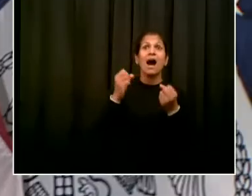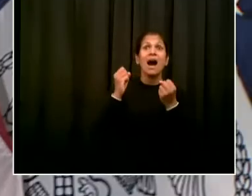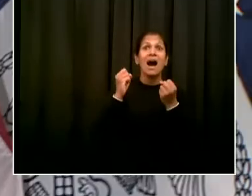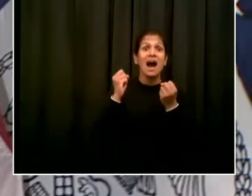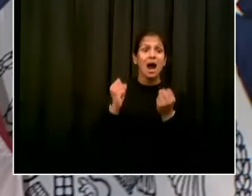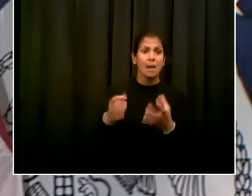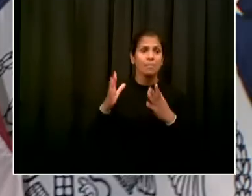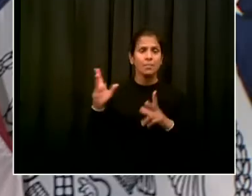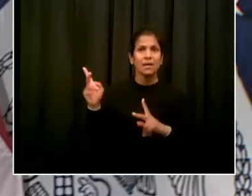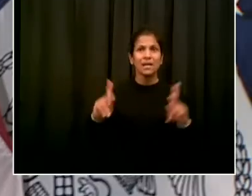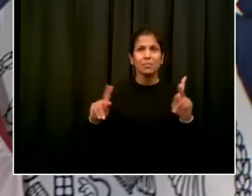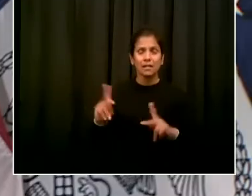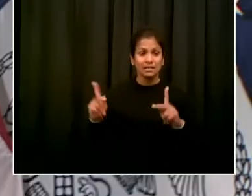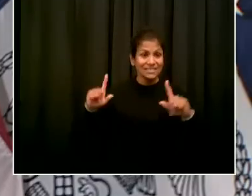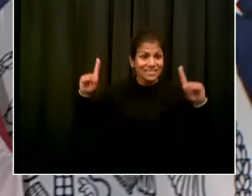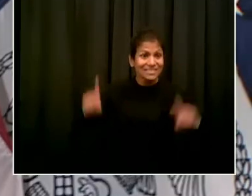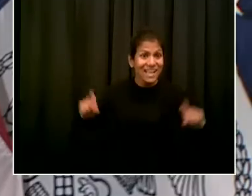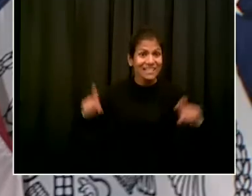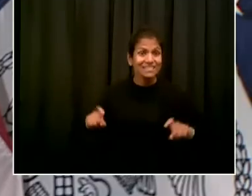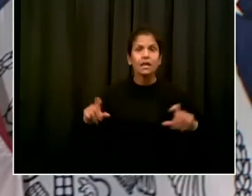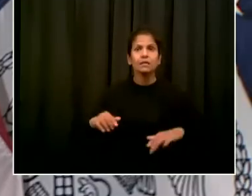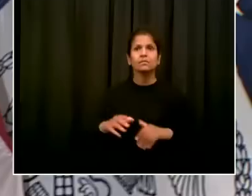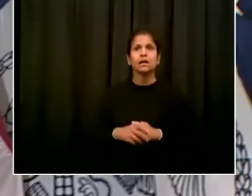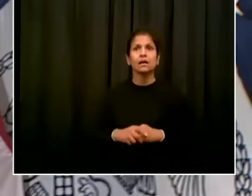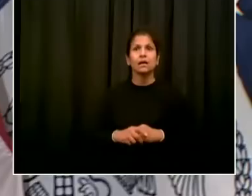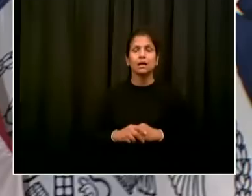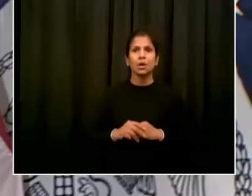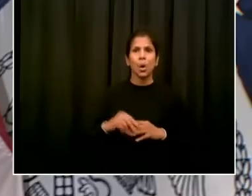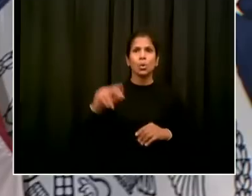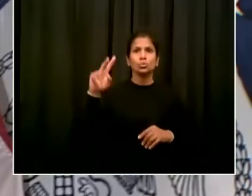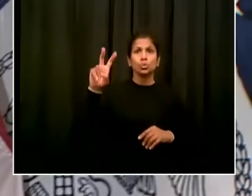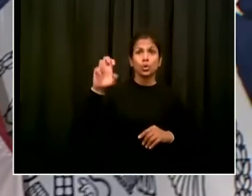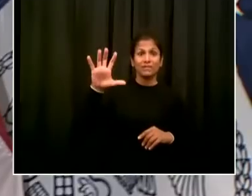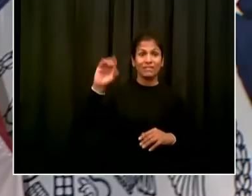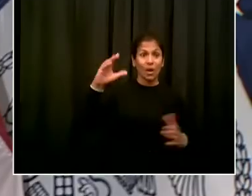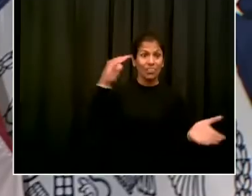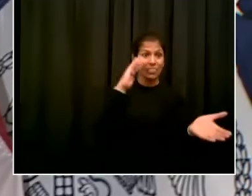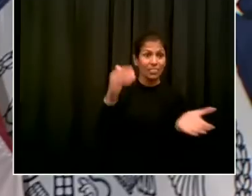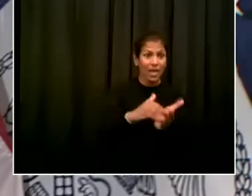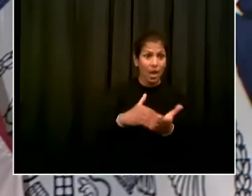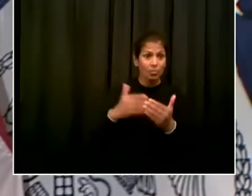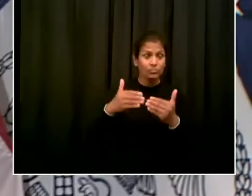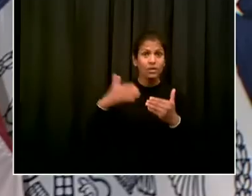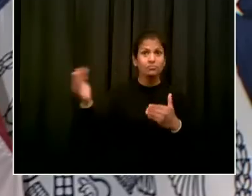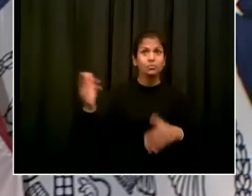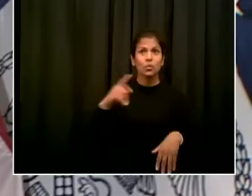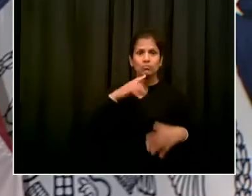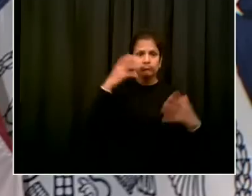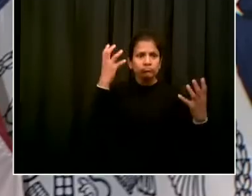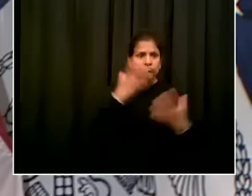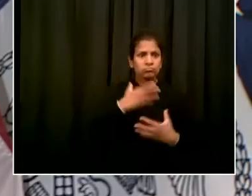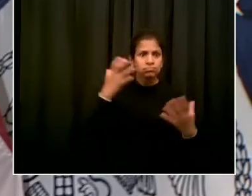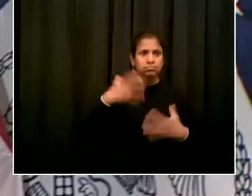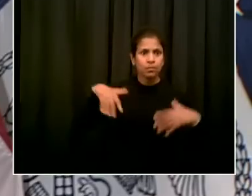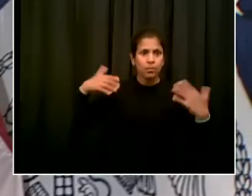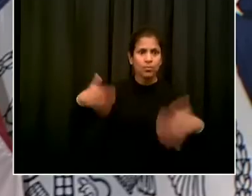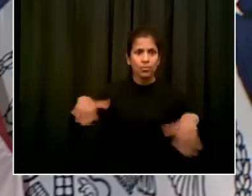TALKED ABOUT. THE WEEK BEFOFO RELLT ASWEWE AD